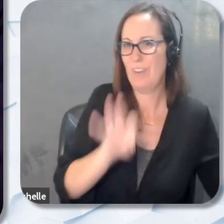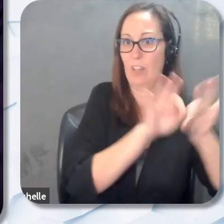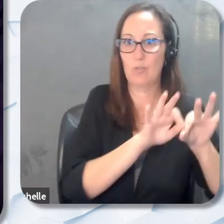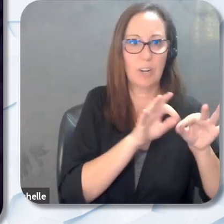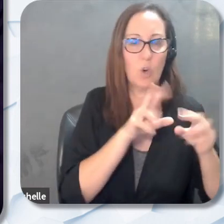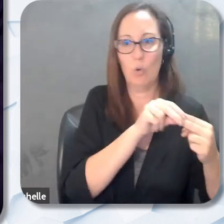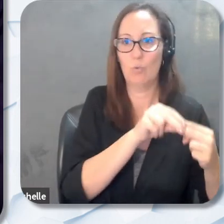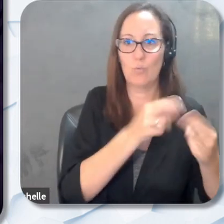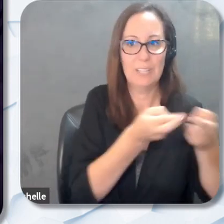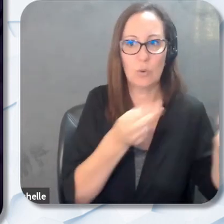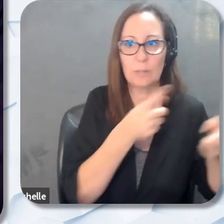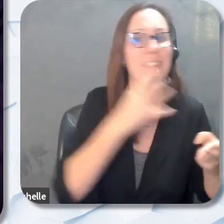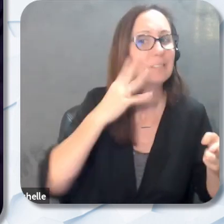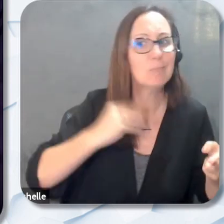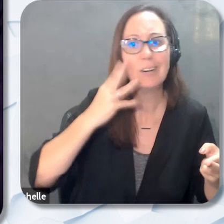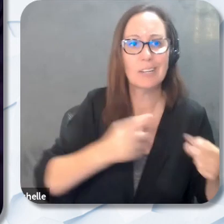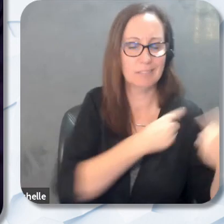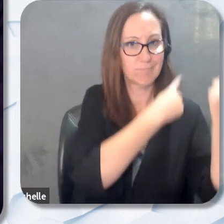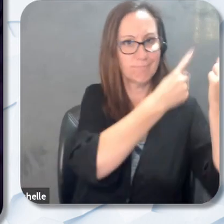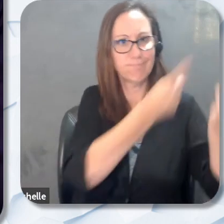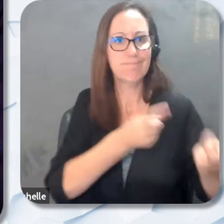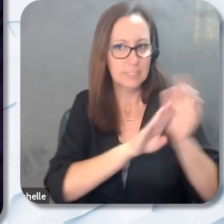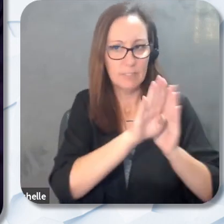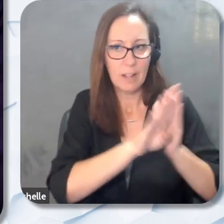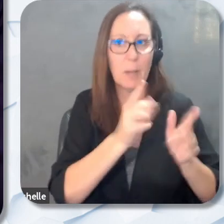a wealth of experience and knowledge of developmentally appropriate practice.